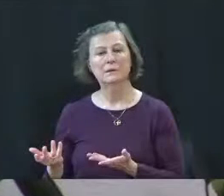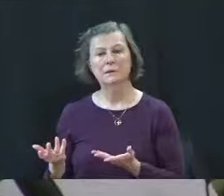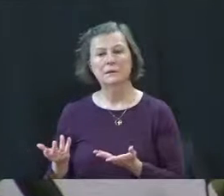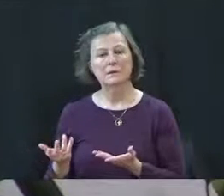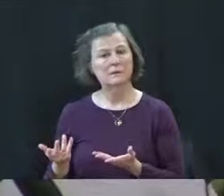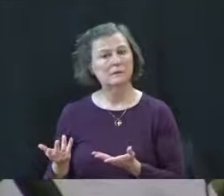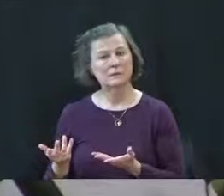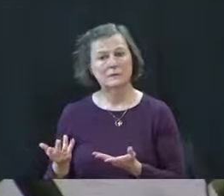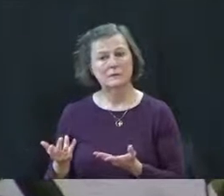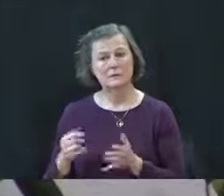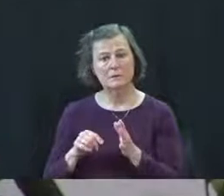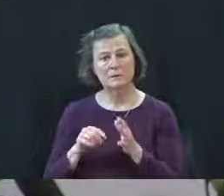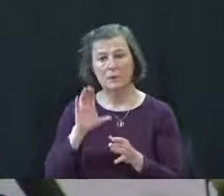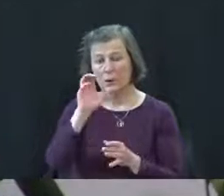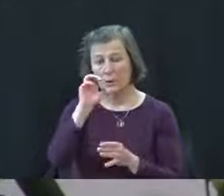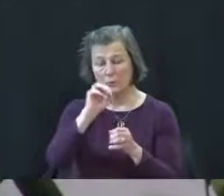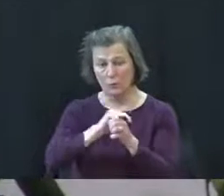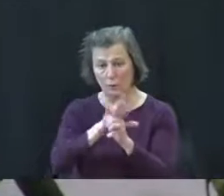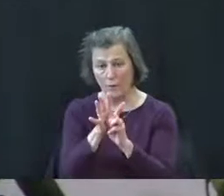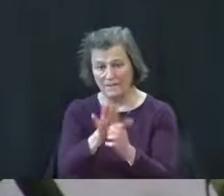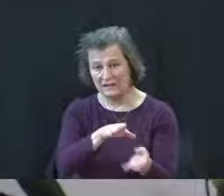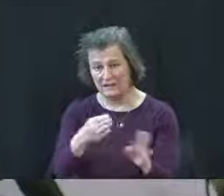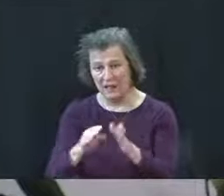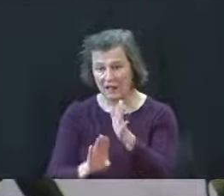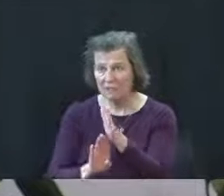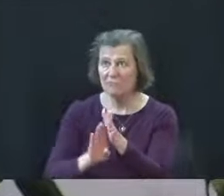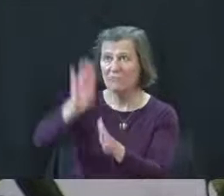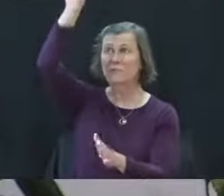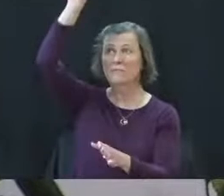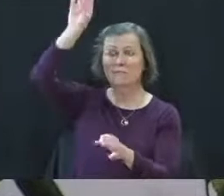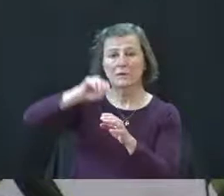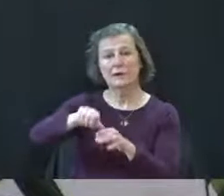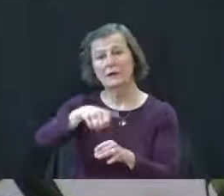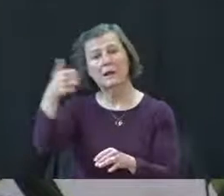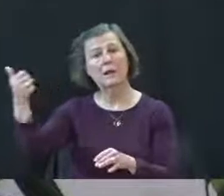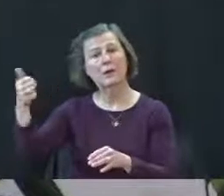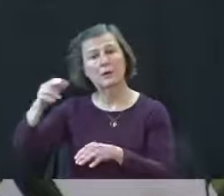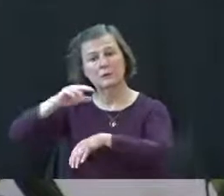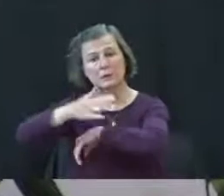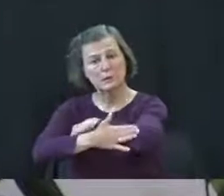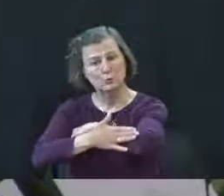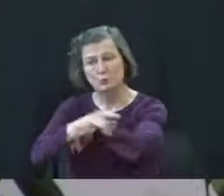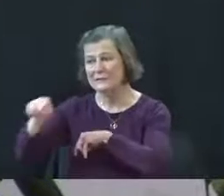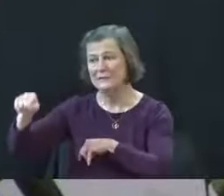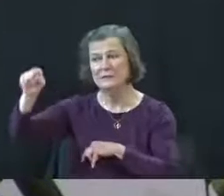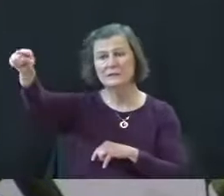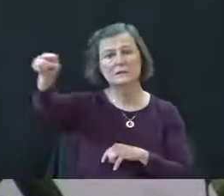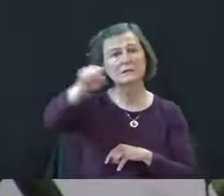Spikes and Covid deaths in developing nations.